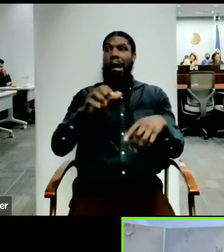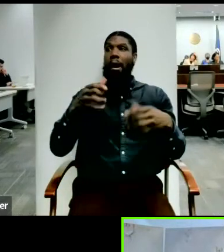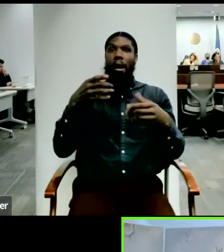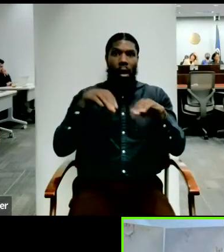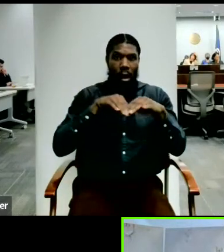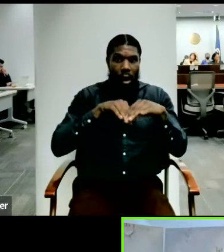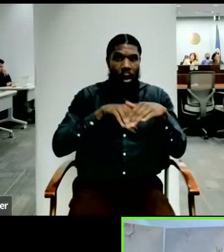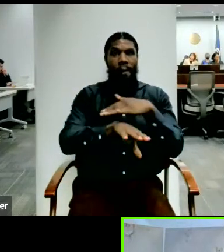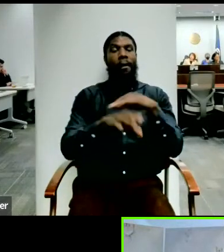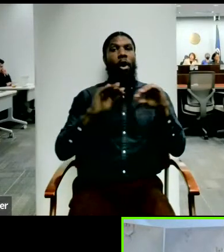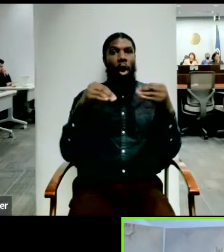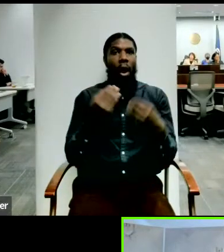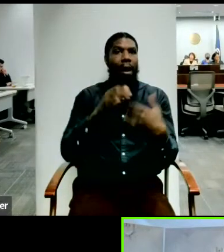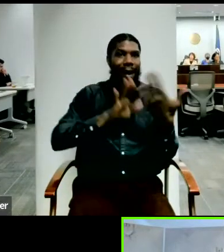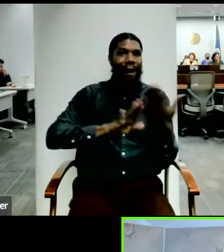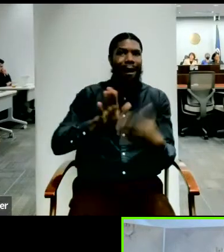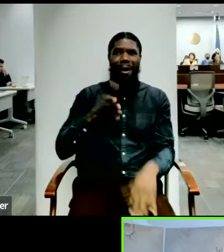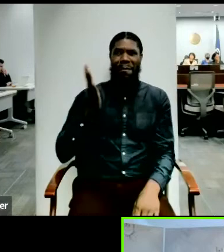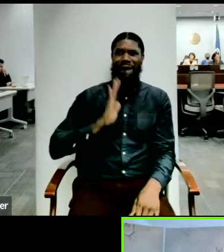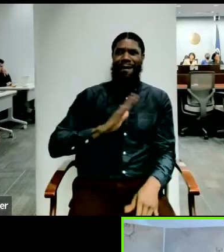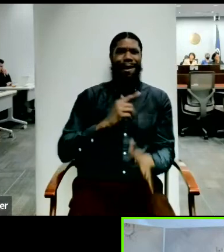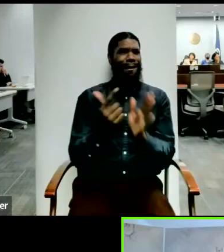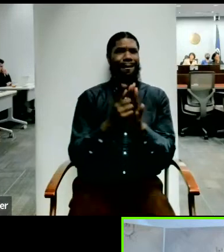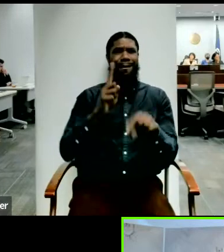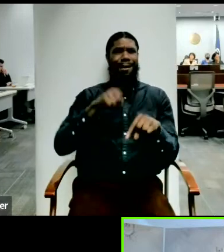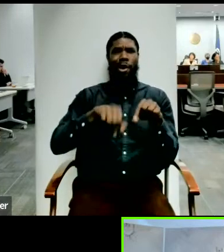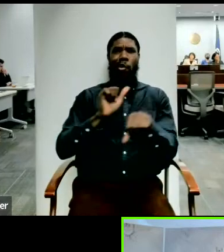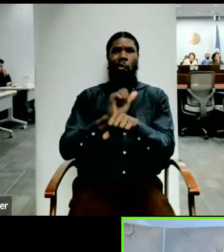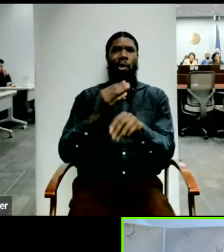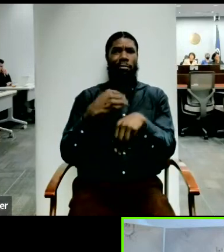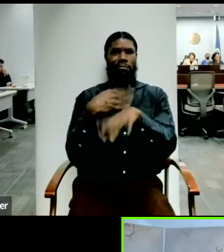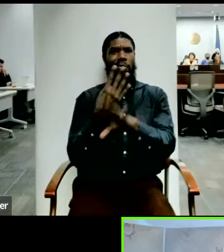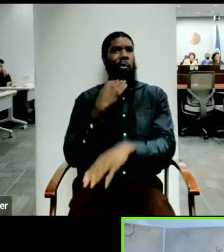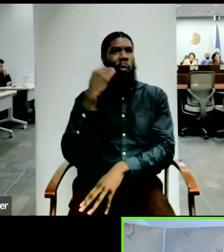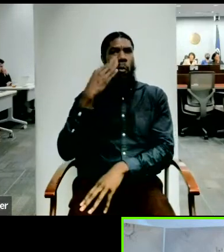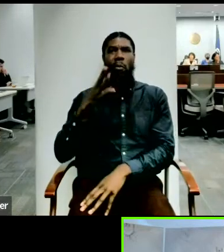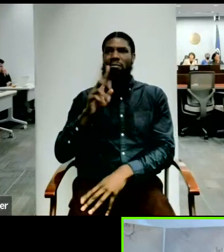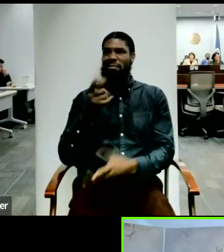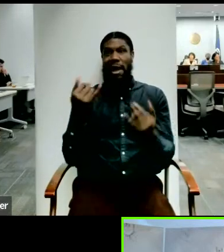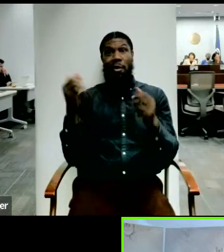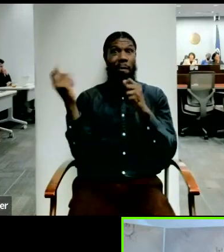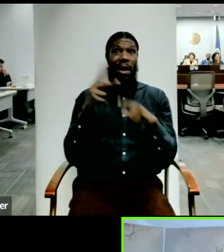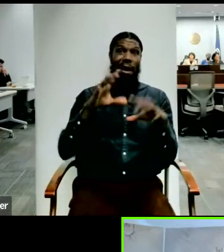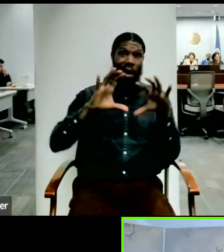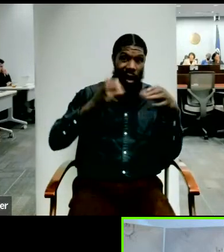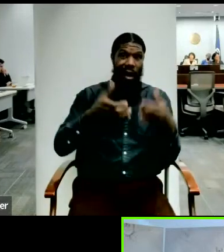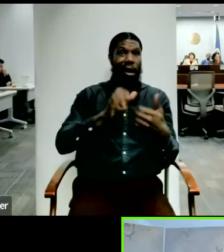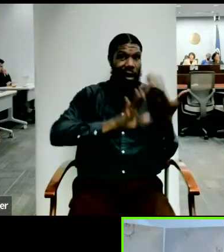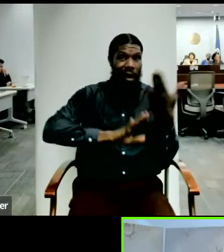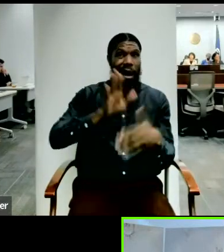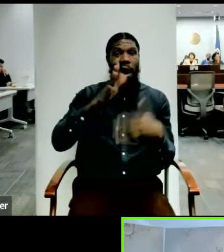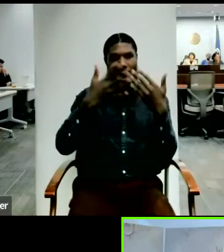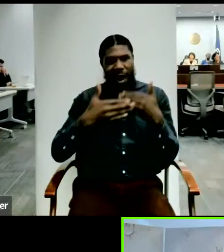going to allow them remote work anymore. So that, that's, that legally has changed now.